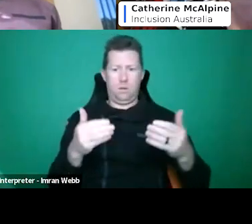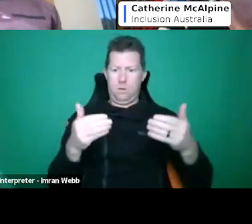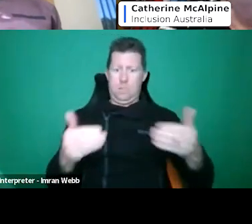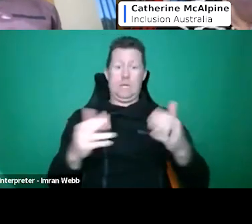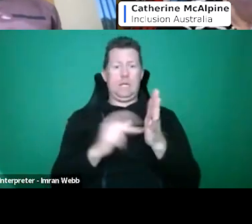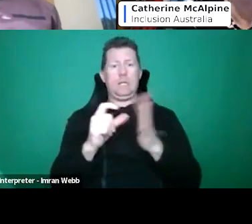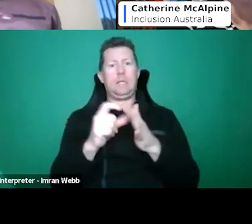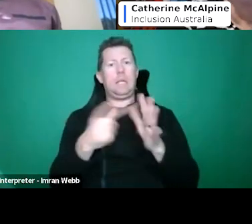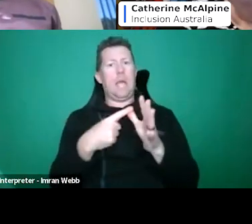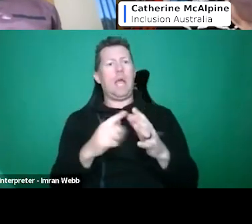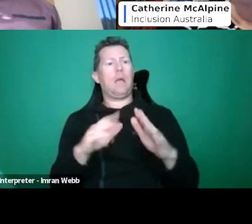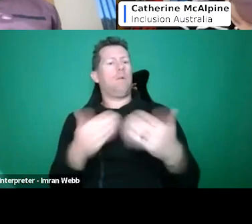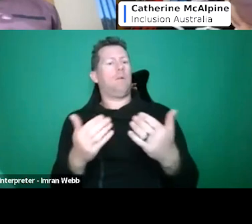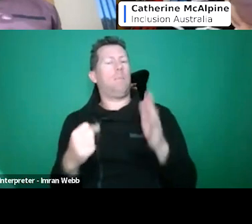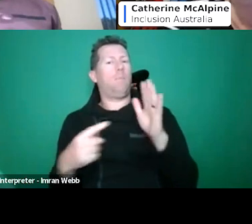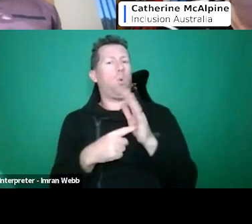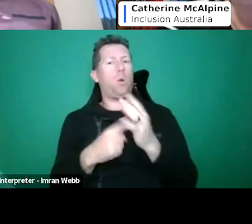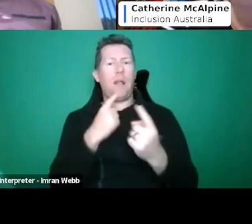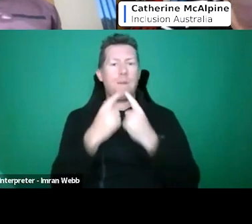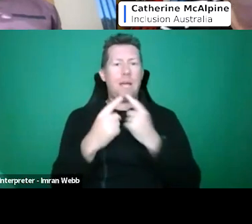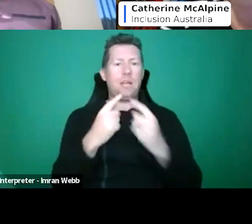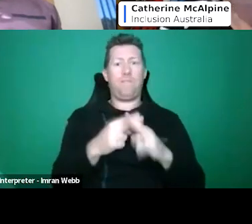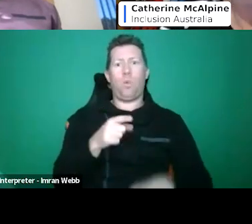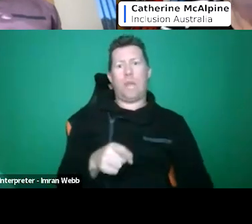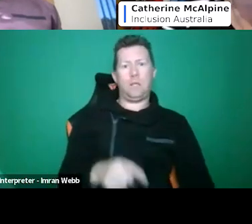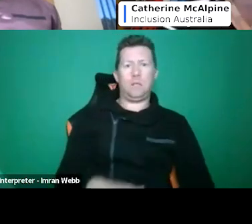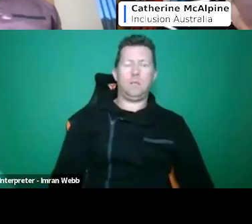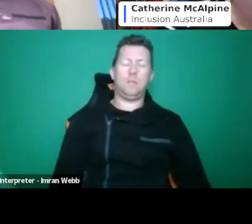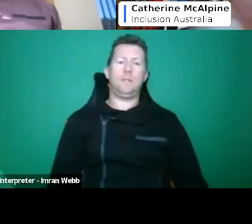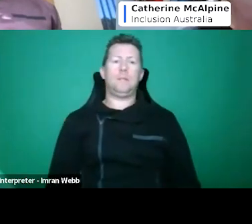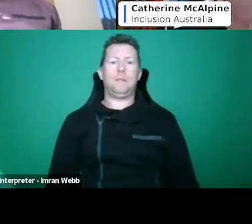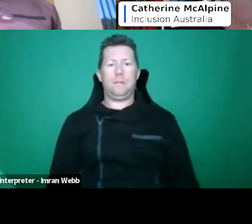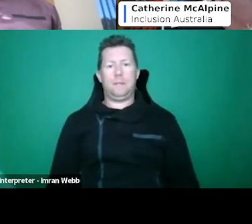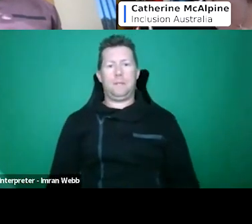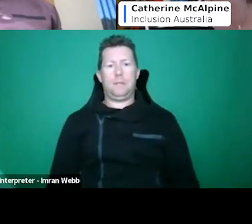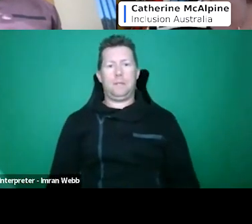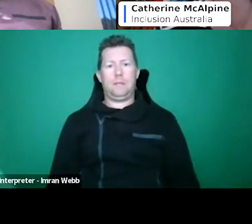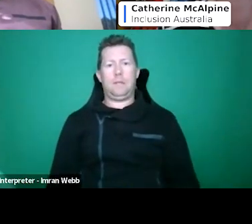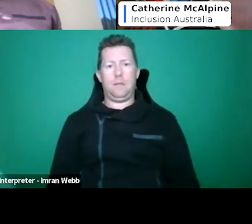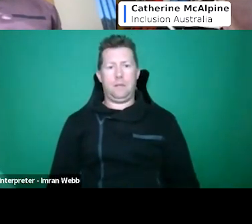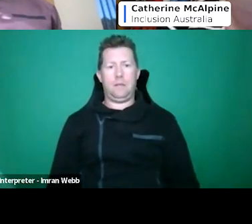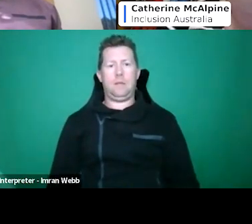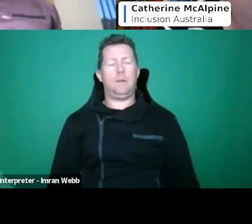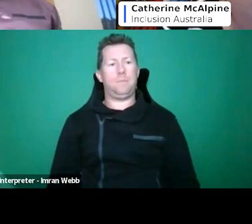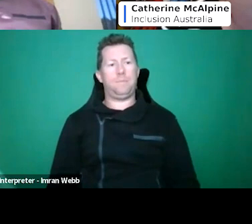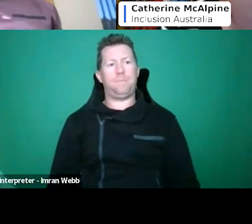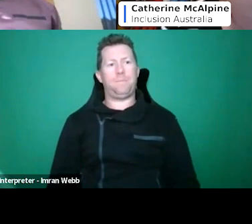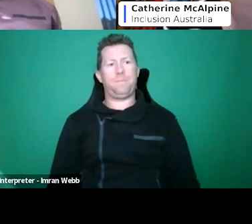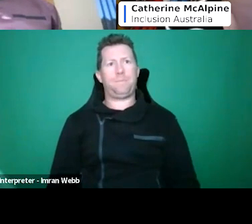some key information for Australia's disability strategy. We are also